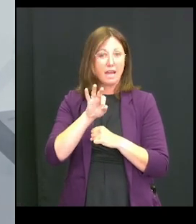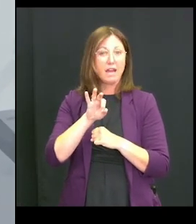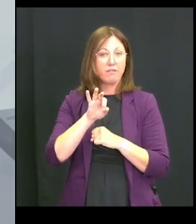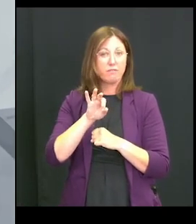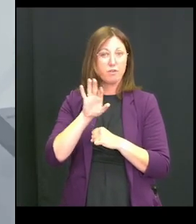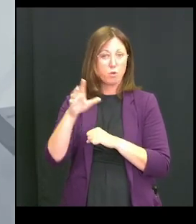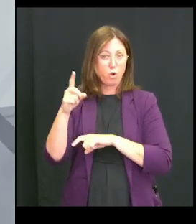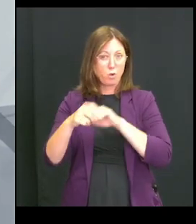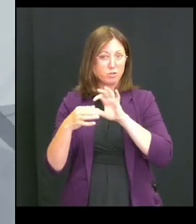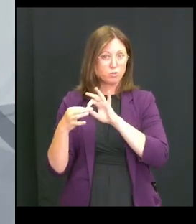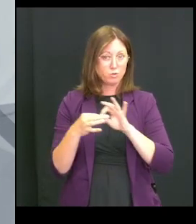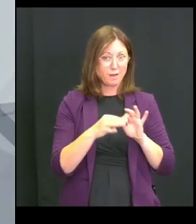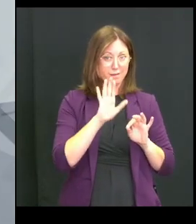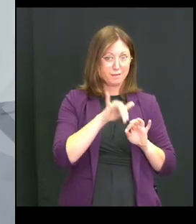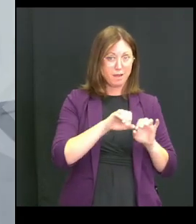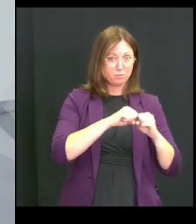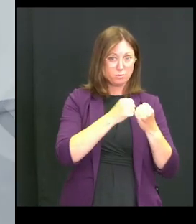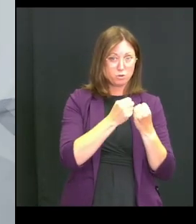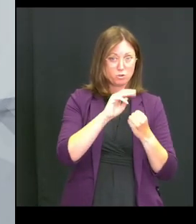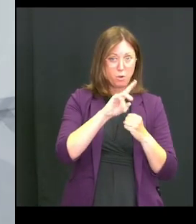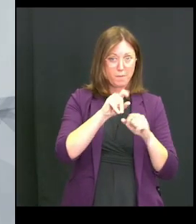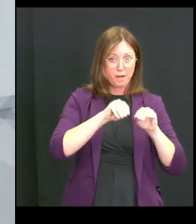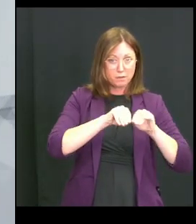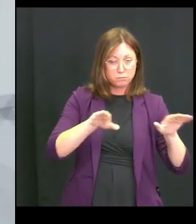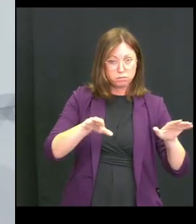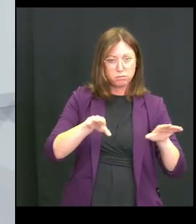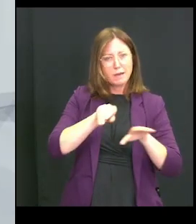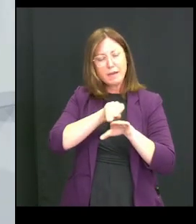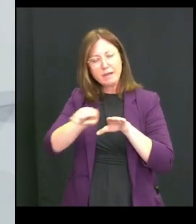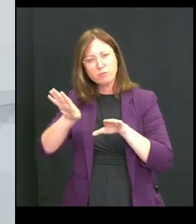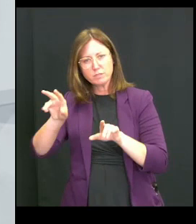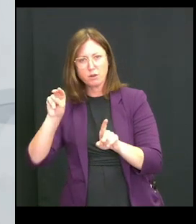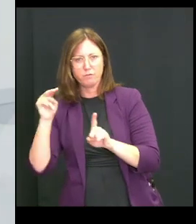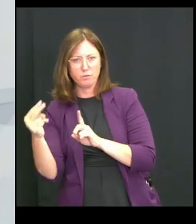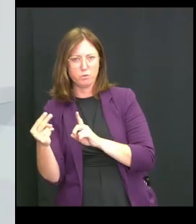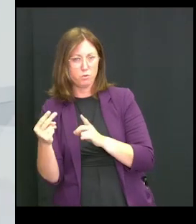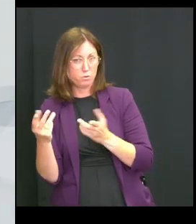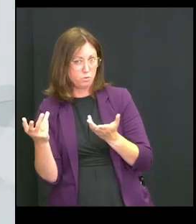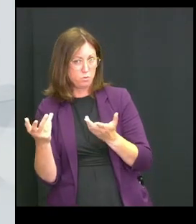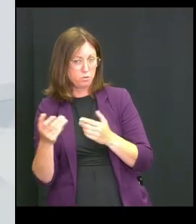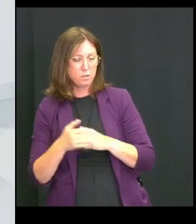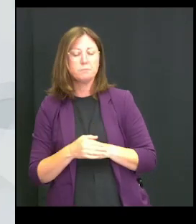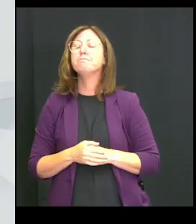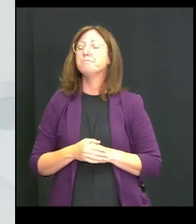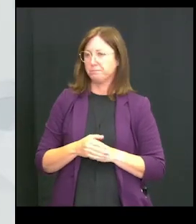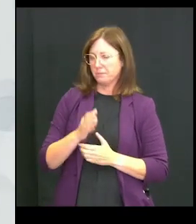So some of the data I draw on is from the Digital Democracy Project